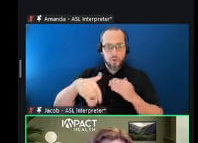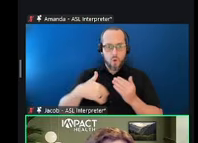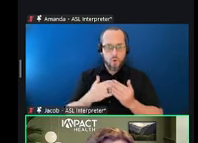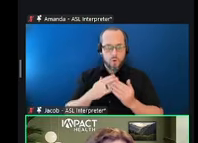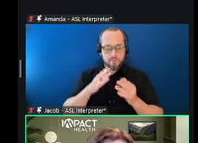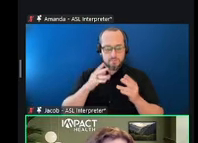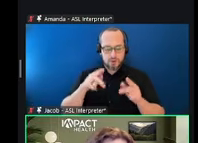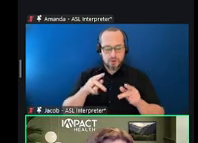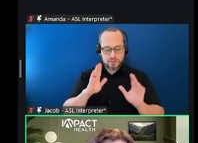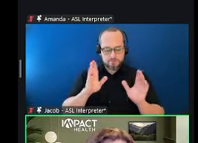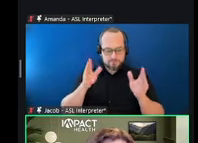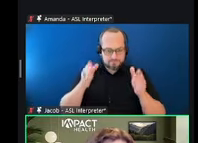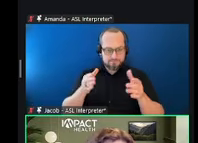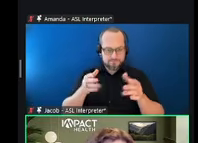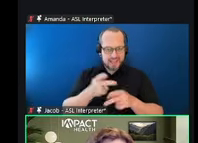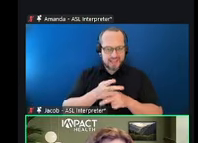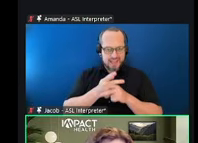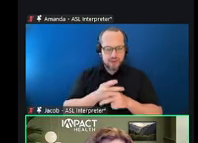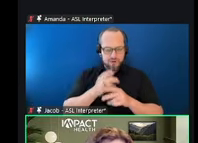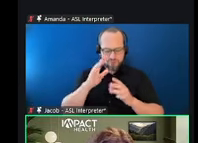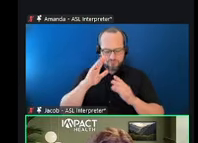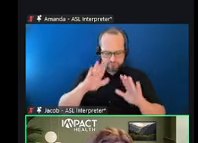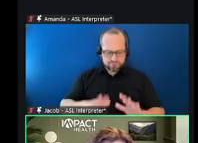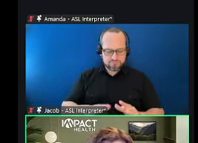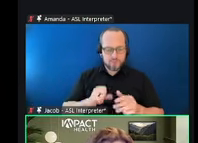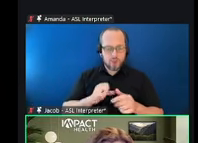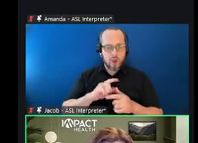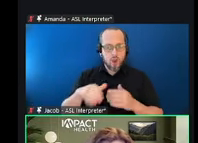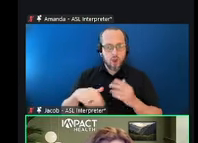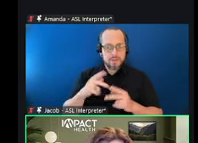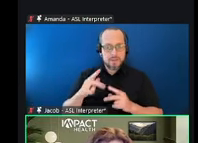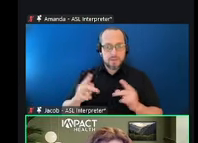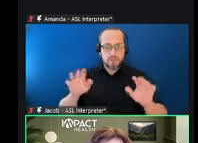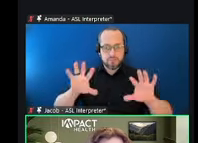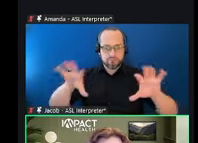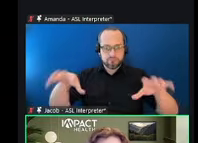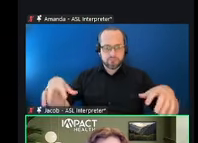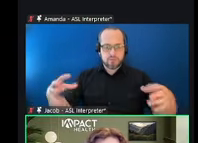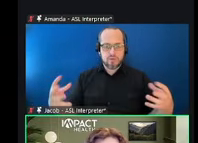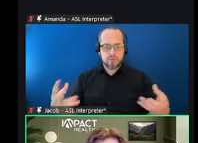to make sure that all the folks who are engaged in providing that care have access to real-time data